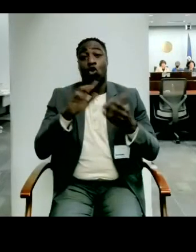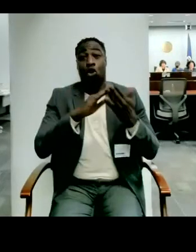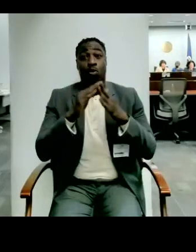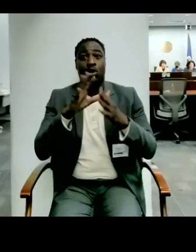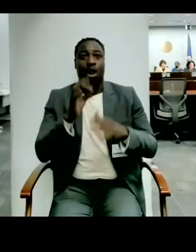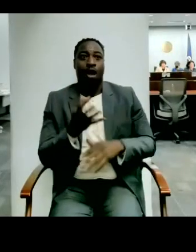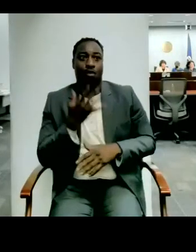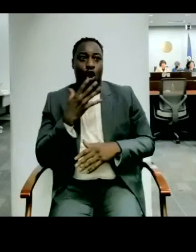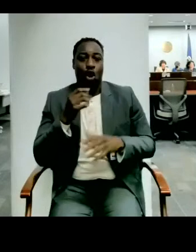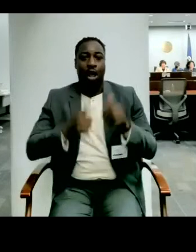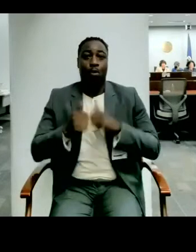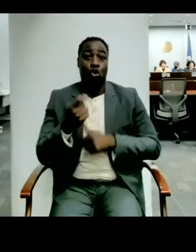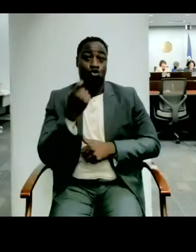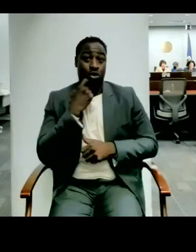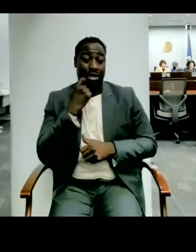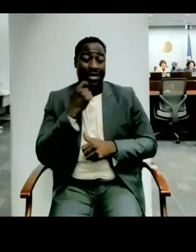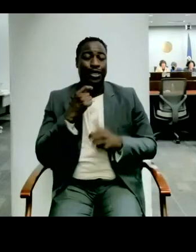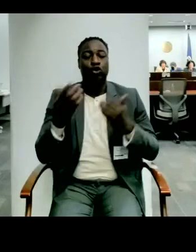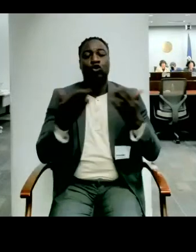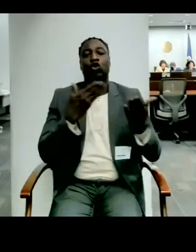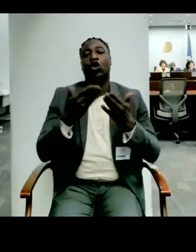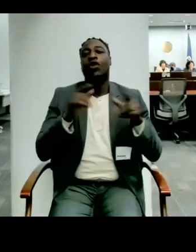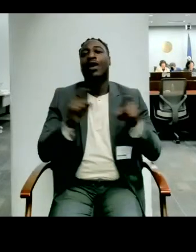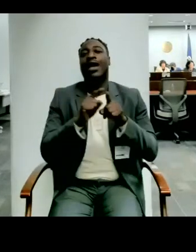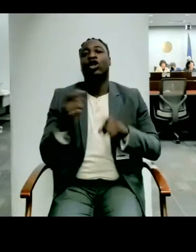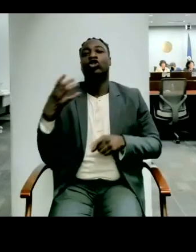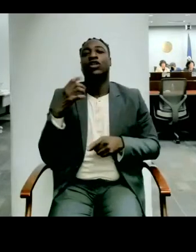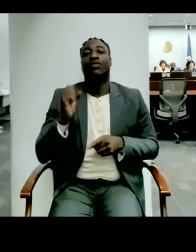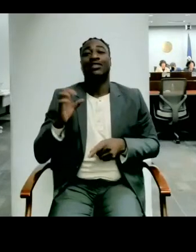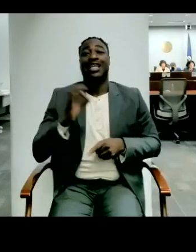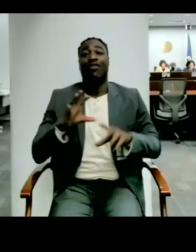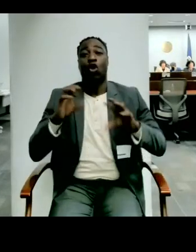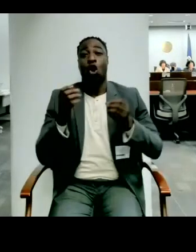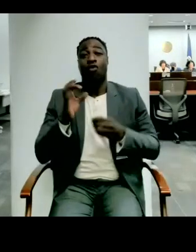And most recently she served as Chief of Staff in the Office of Federal Contract